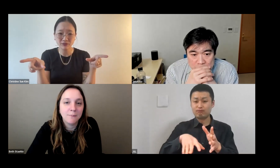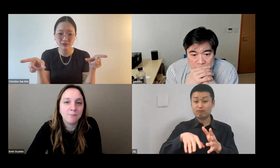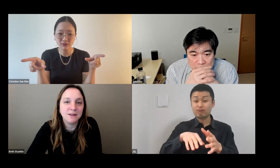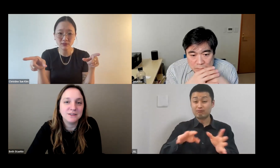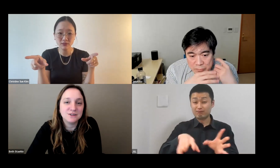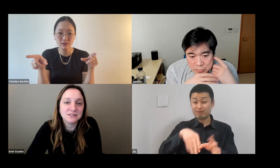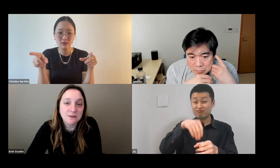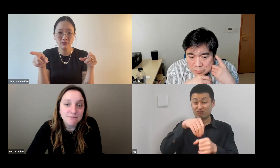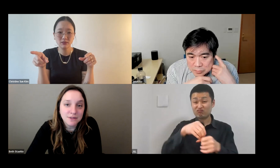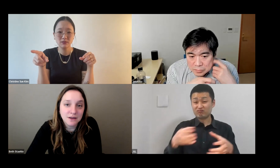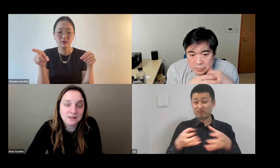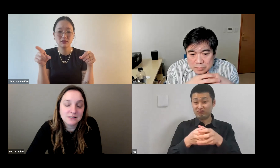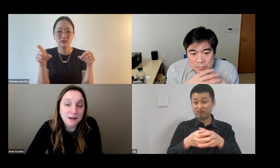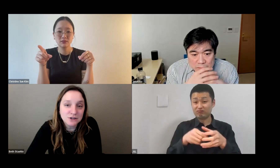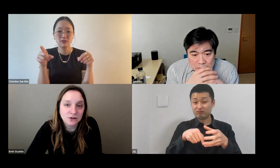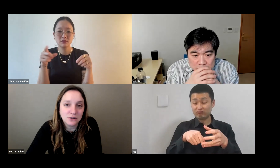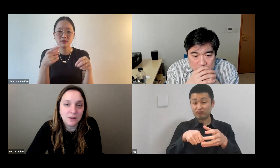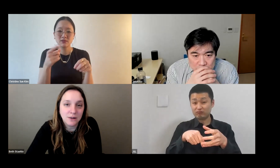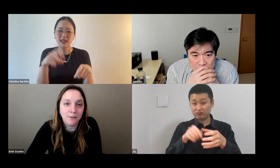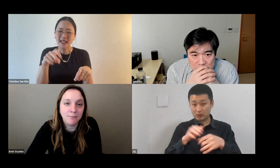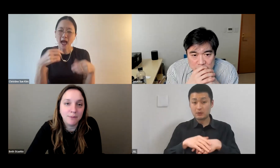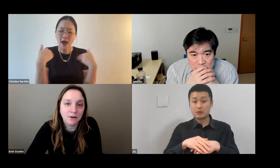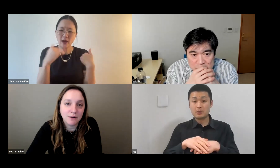But there's something special about being around